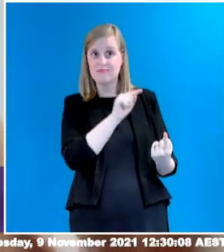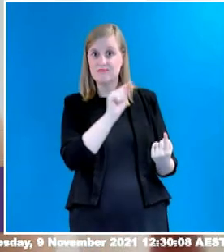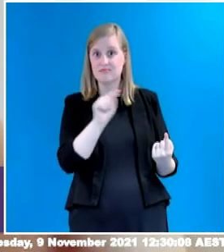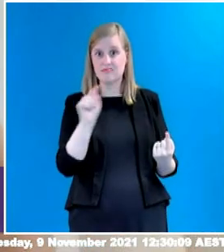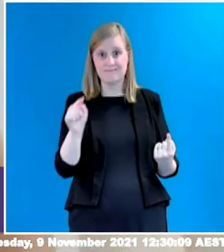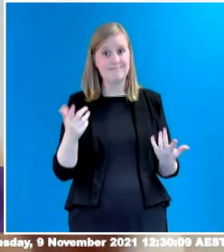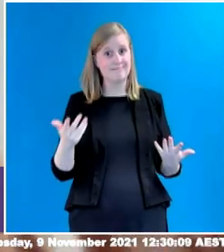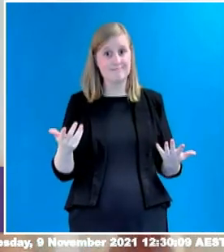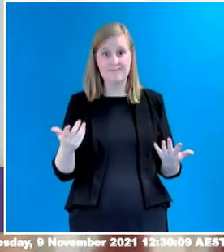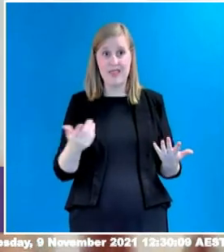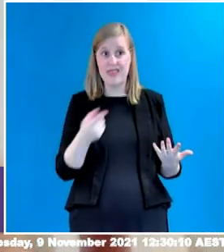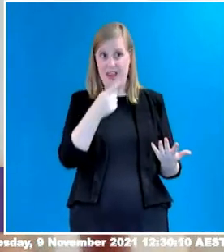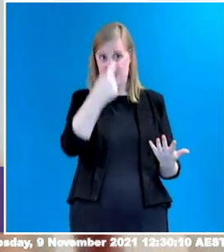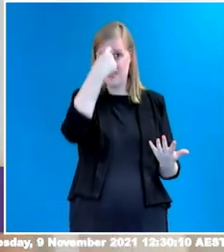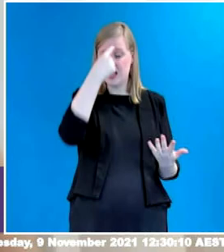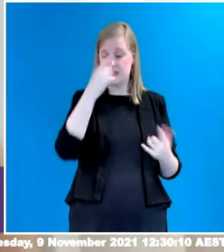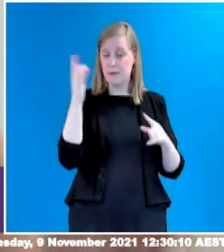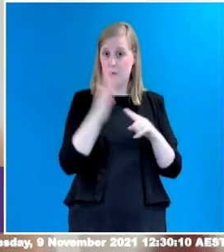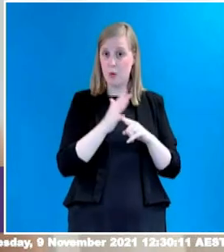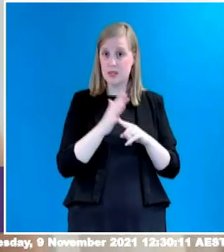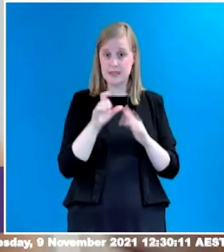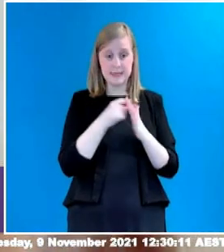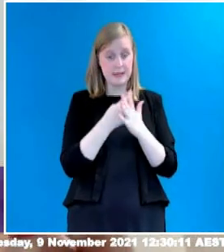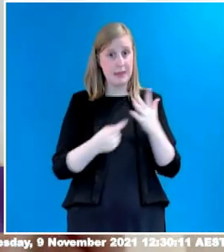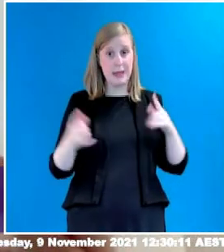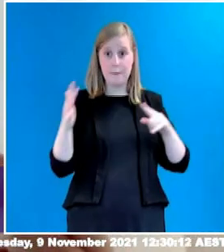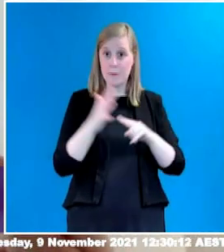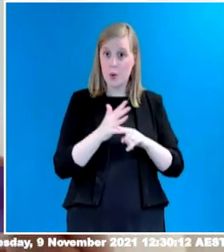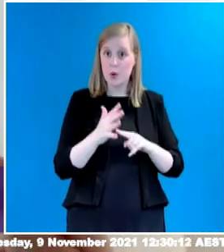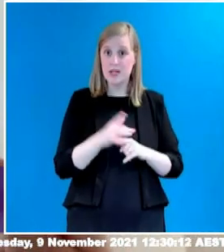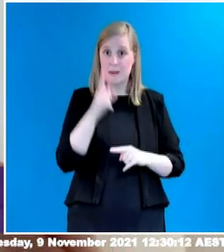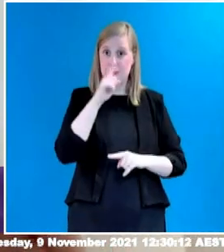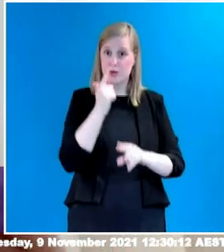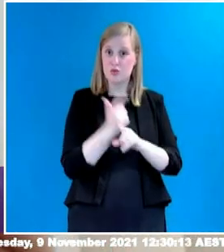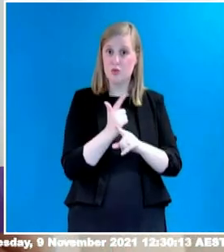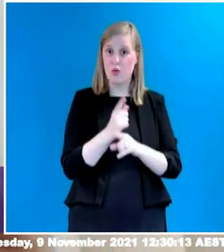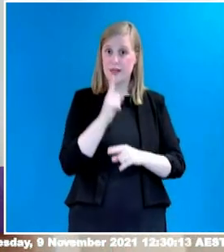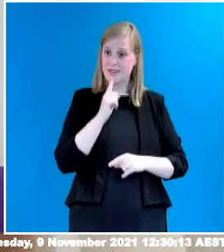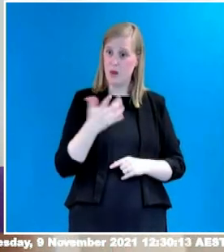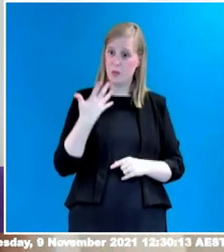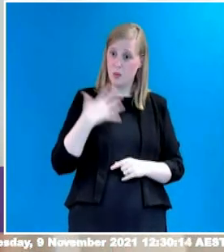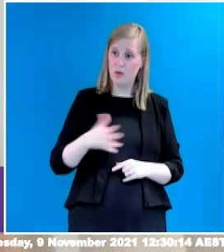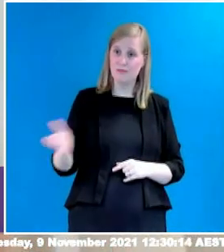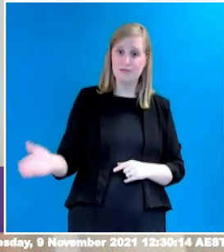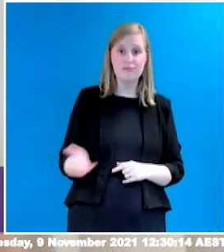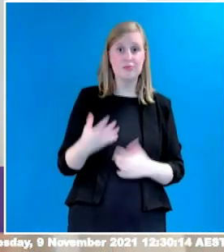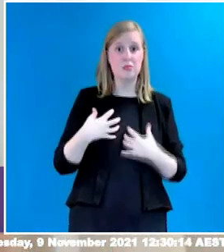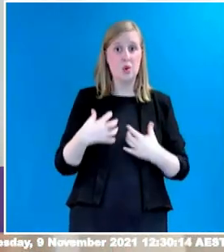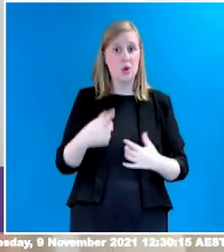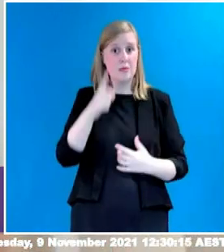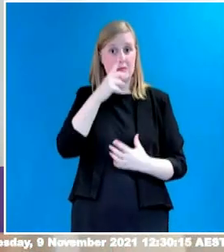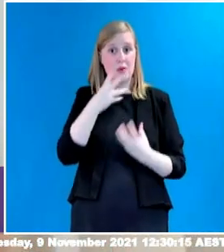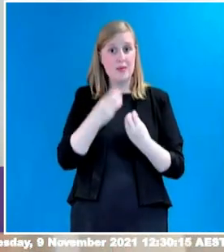important, we need this to be happening, we want more disability diversity." But they are not actually doing anything,